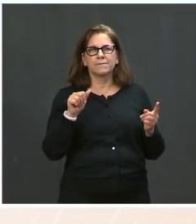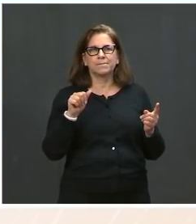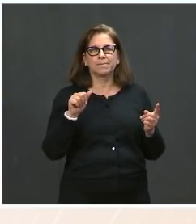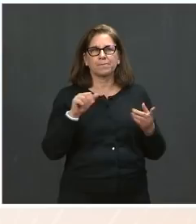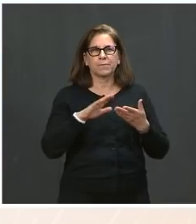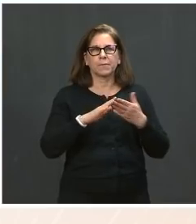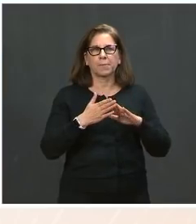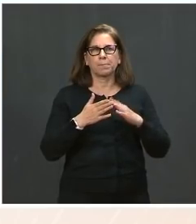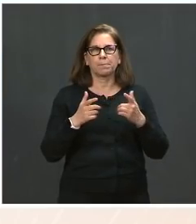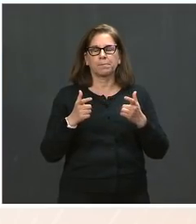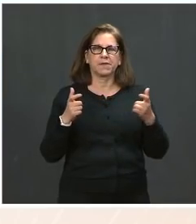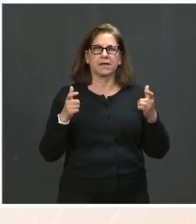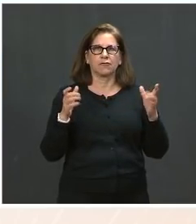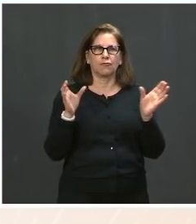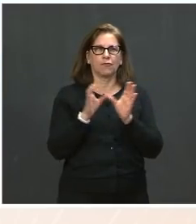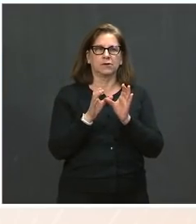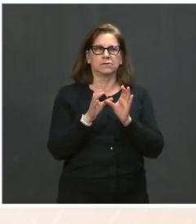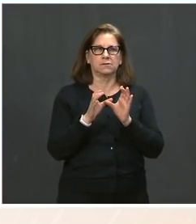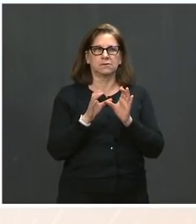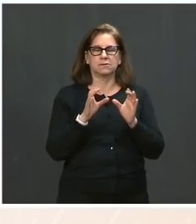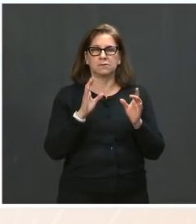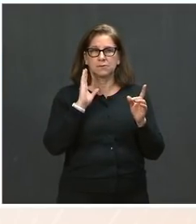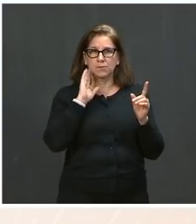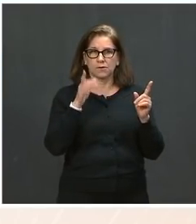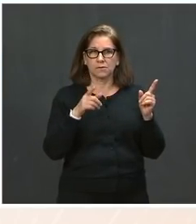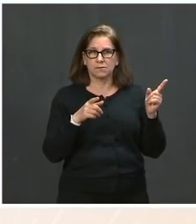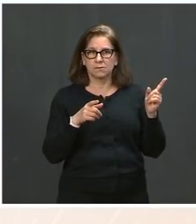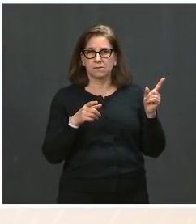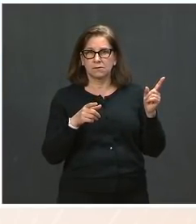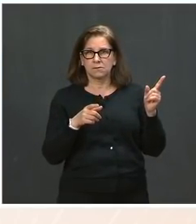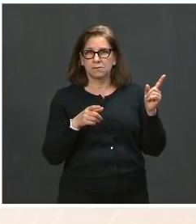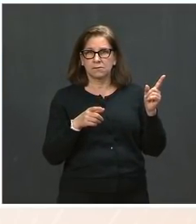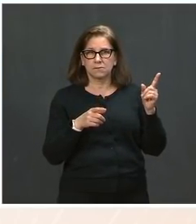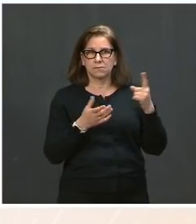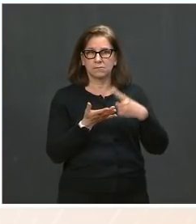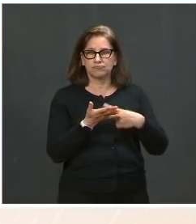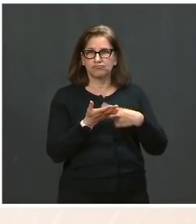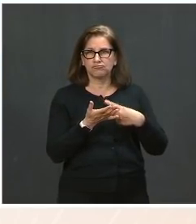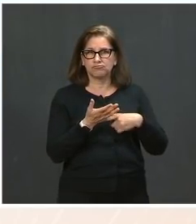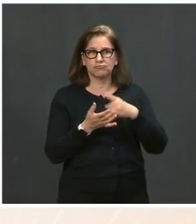at resurrecting that rule? Ms. Psaki: I remember that rule well. I would have to check with our team